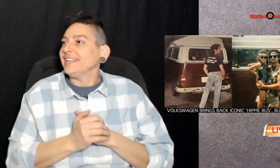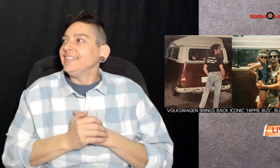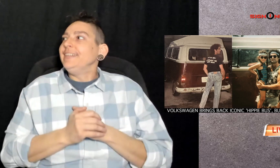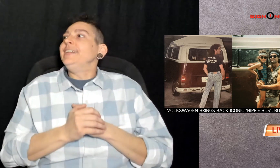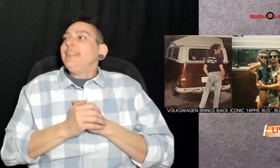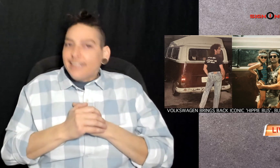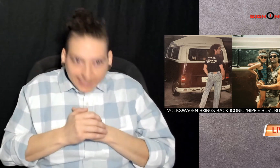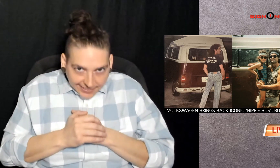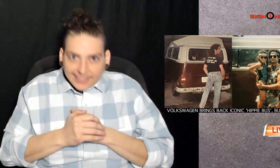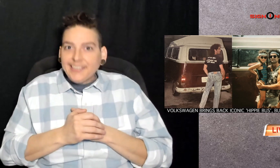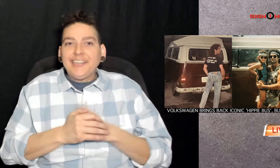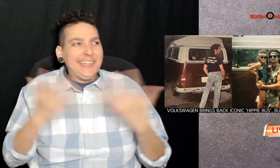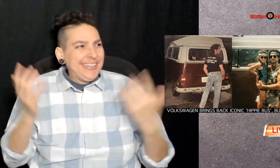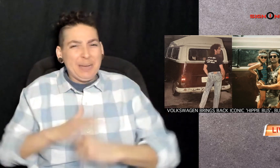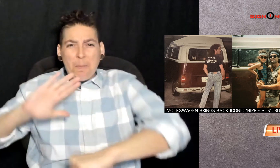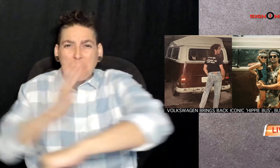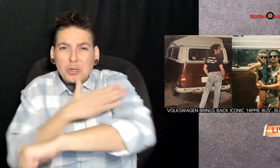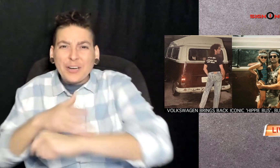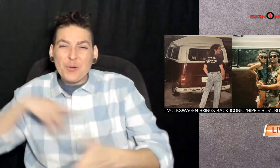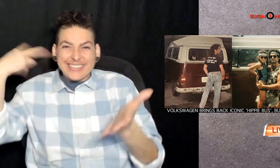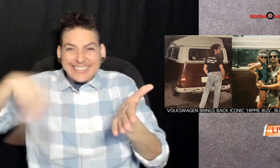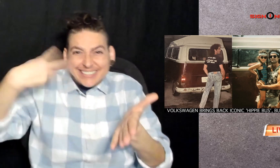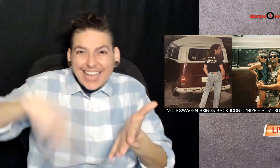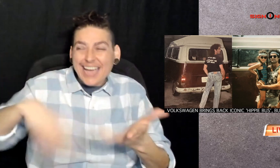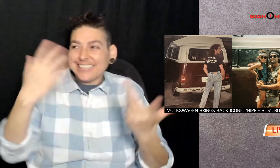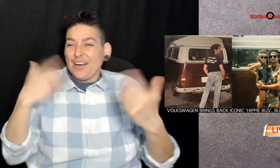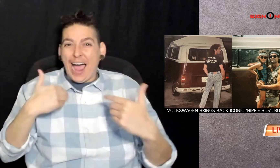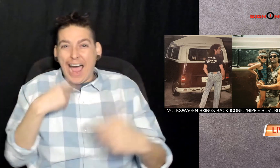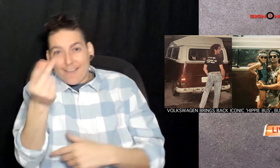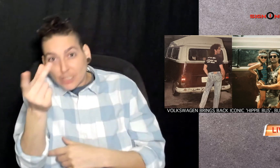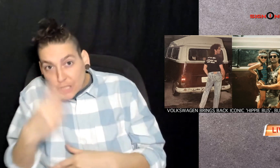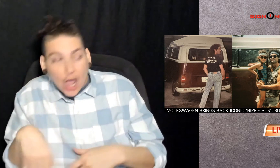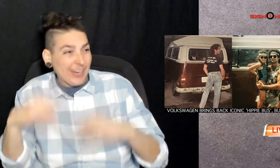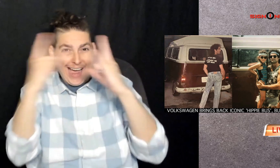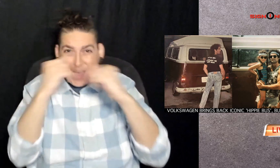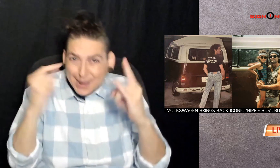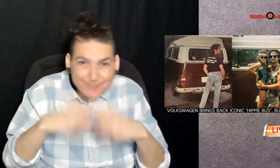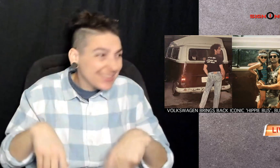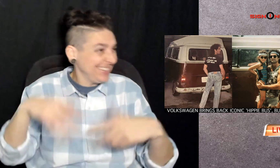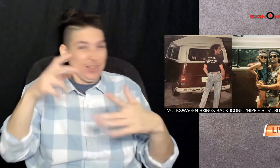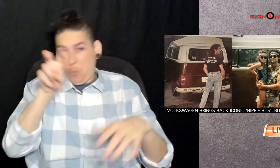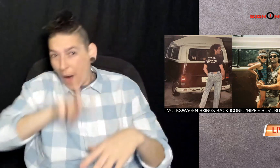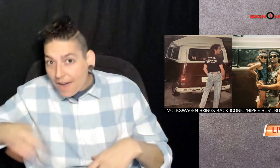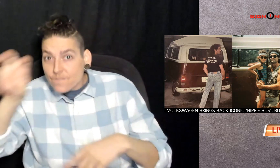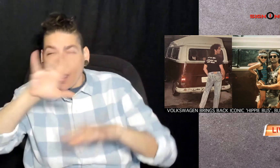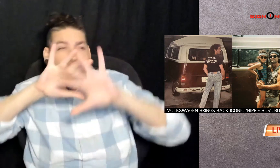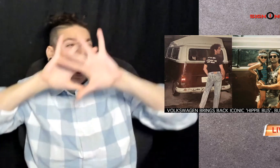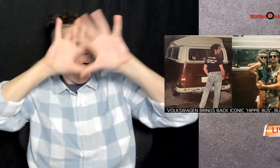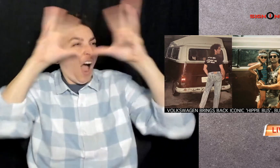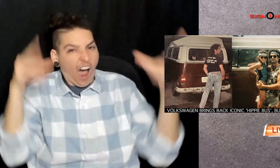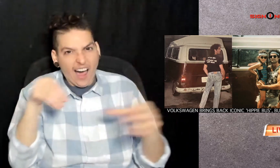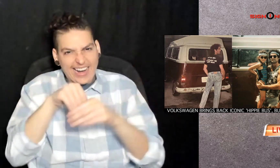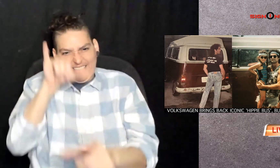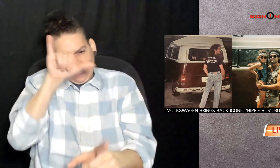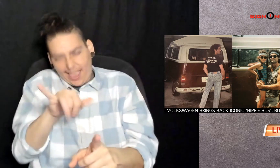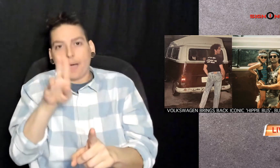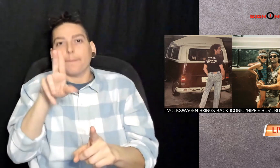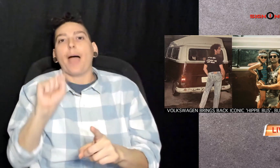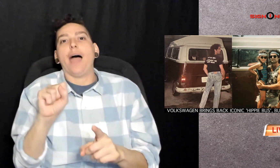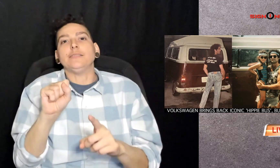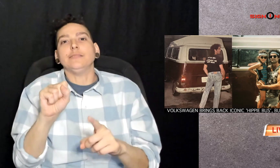there was music and dancing we had dogs we would travel we would go camping all in that